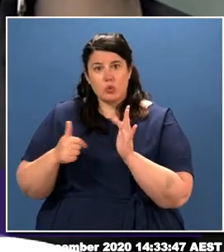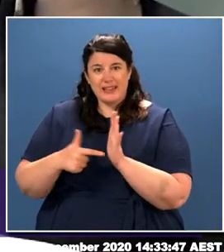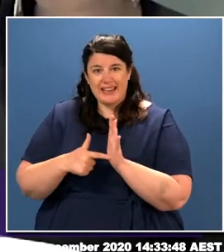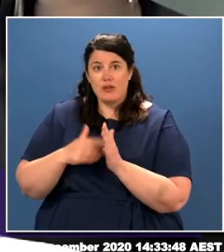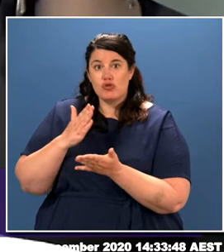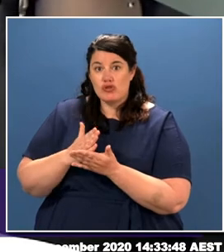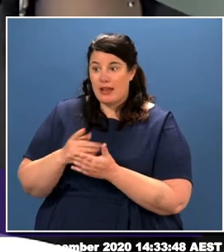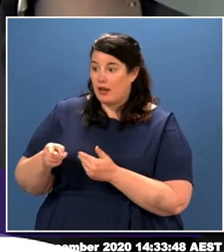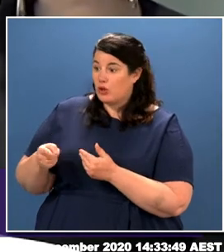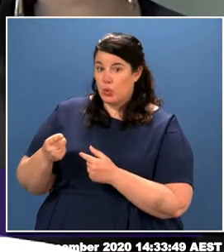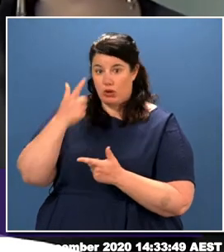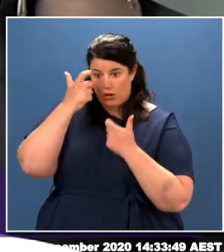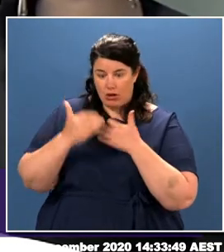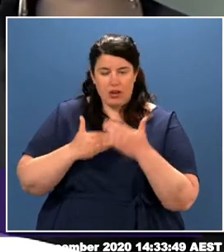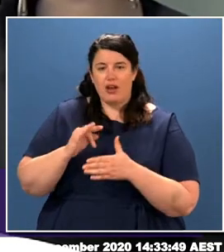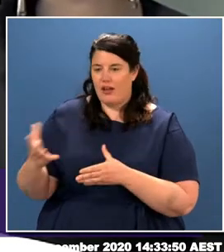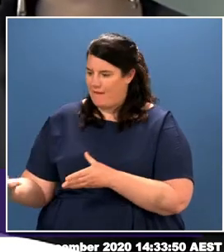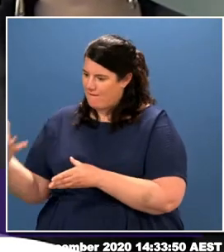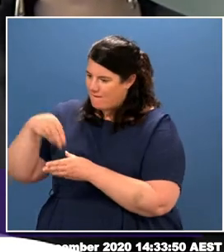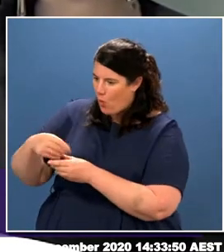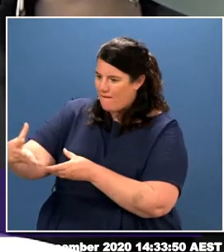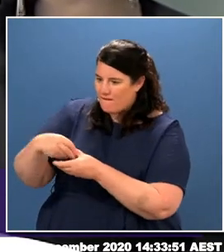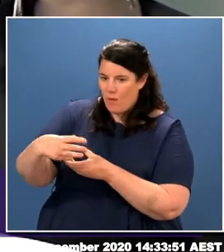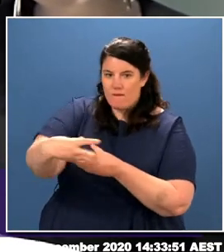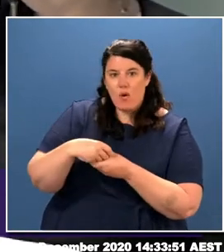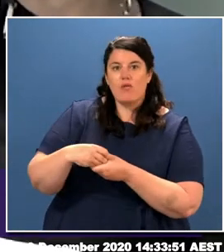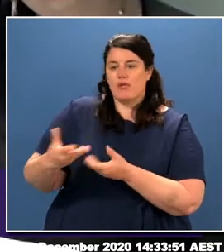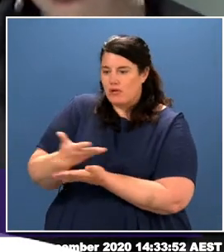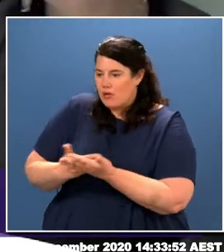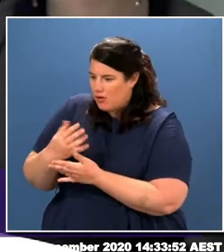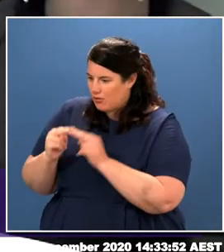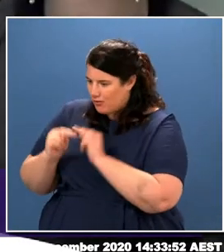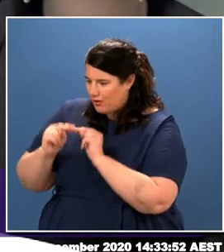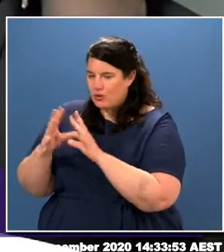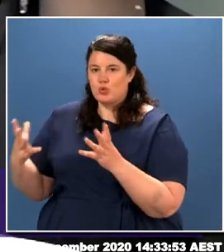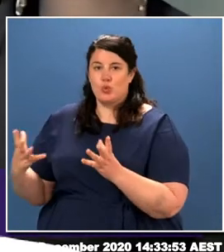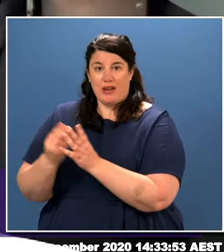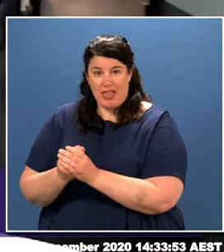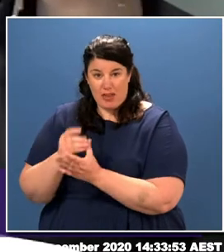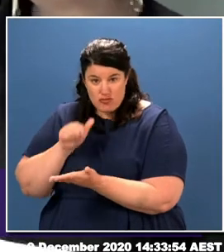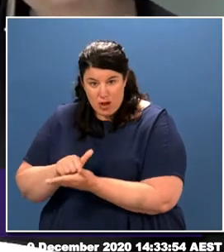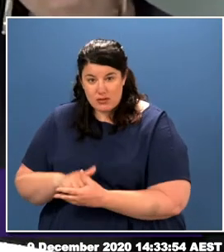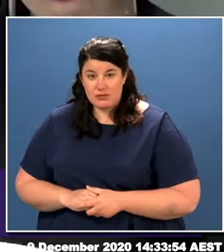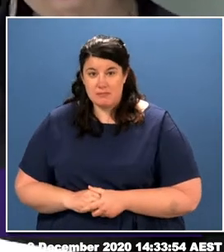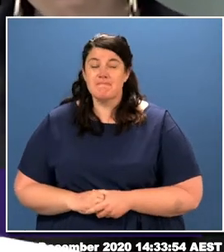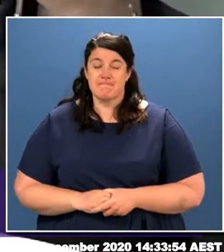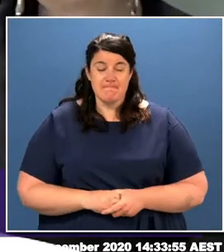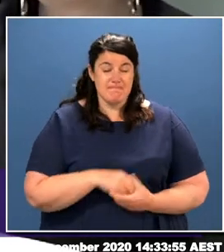along with you as part of that co-design. Is that right? Yeah, that's correct. It was... We had a year to do the project.